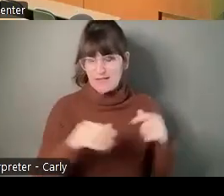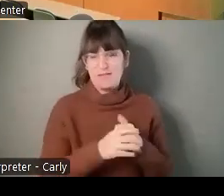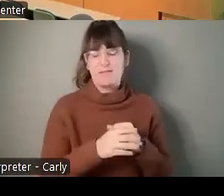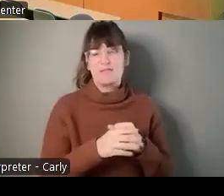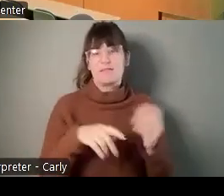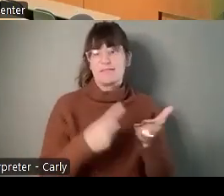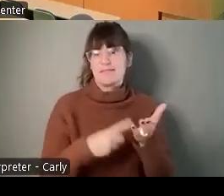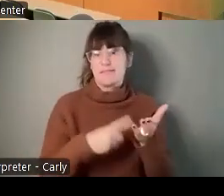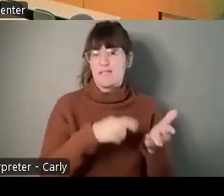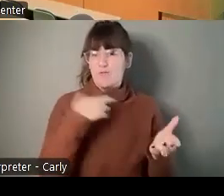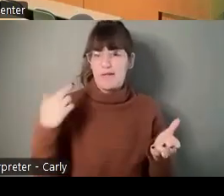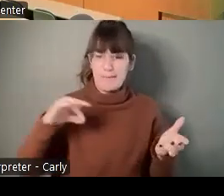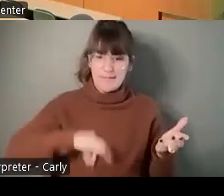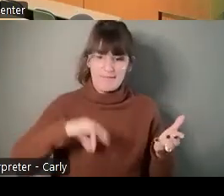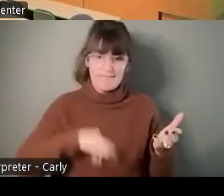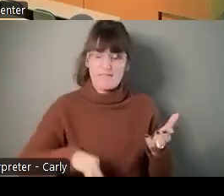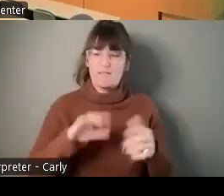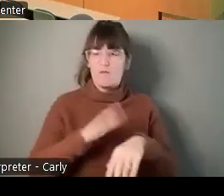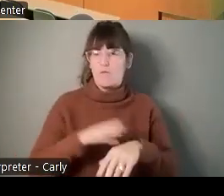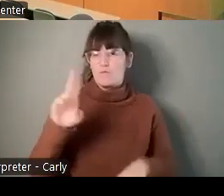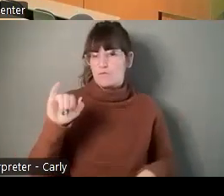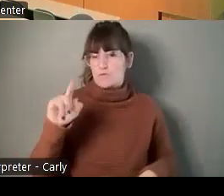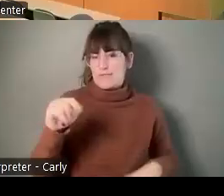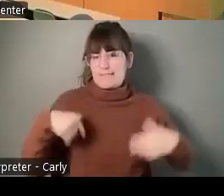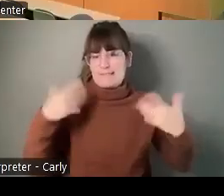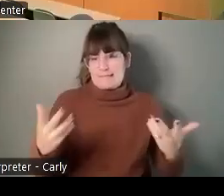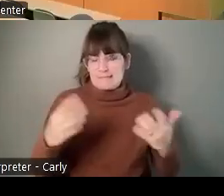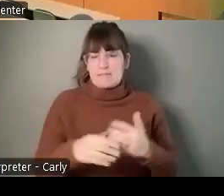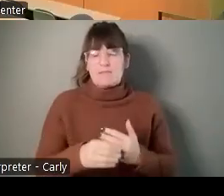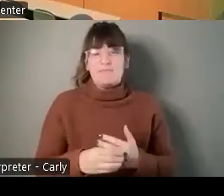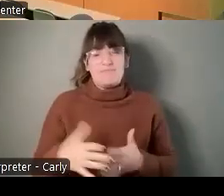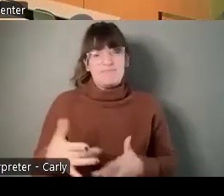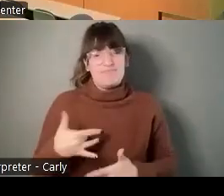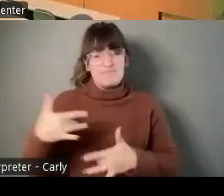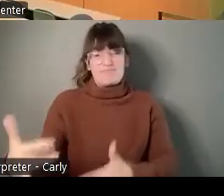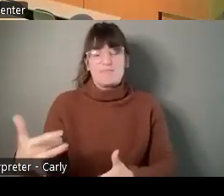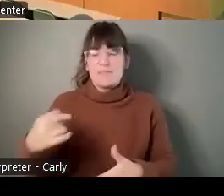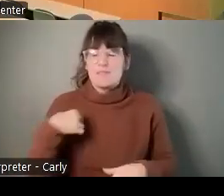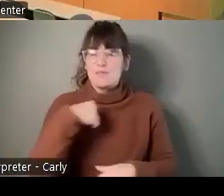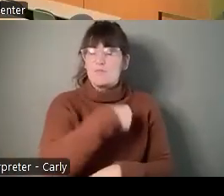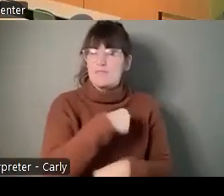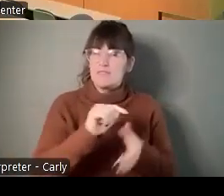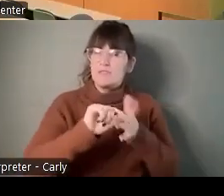of staying too long on an inpatient unit. Um and usually what happens is we start the process but